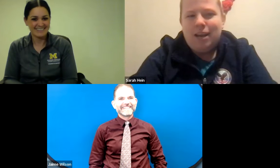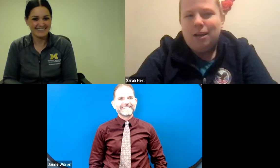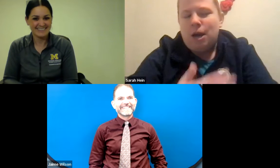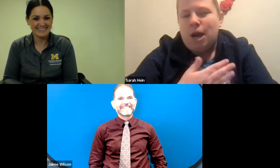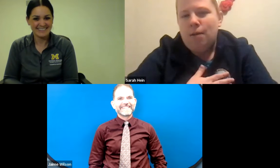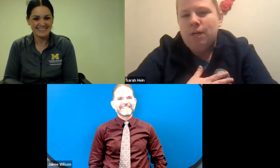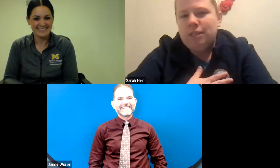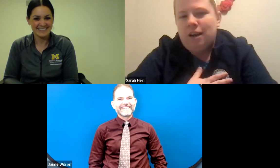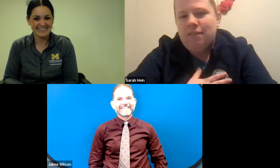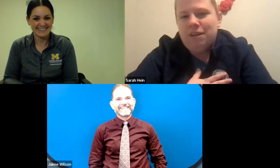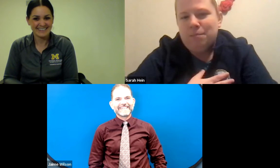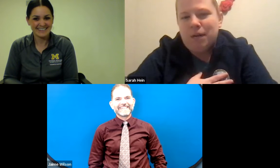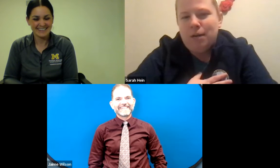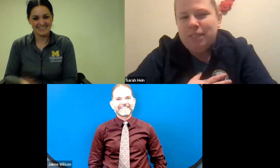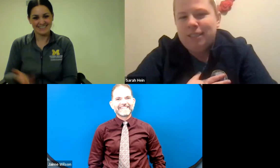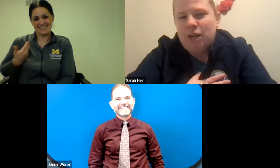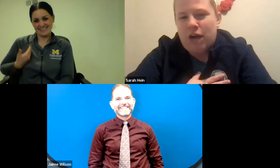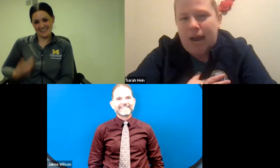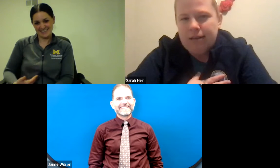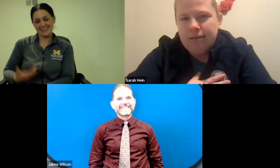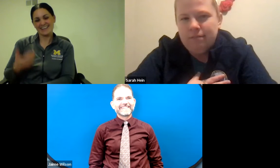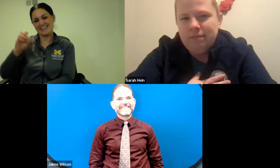Sarah Hein: Hi myself. My name is.